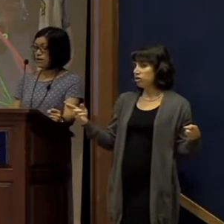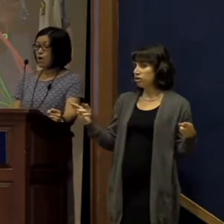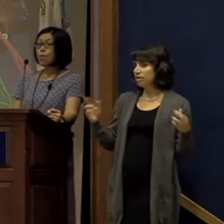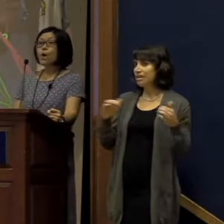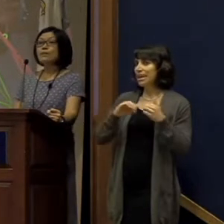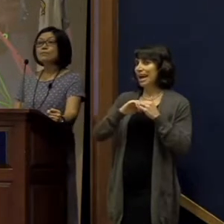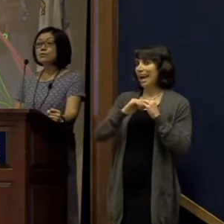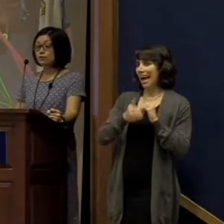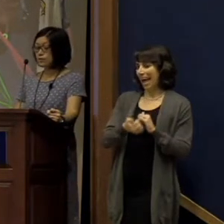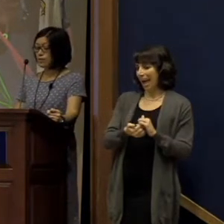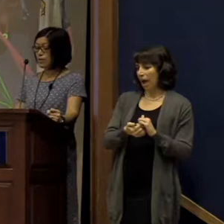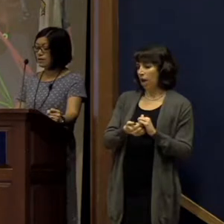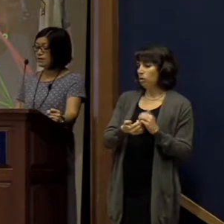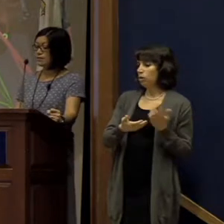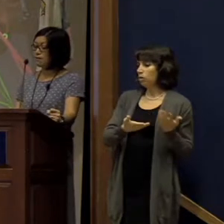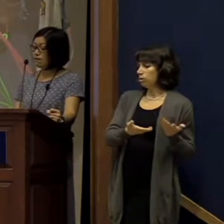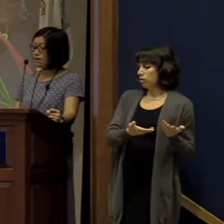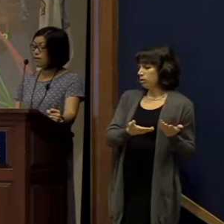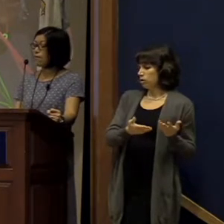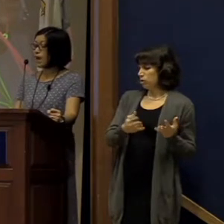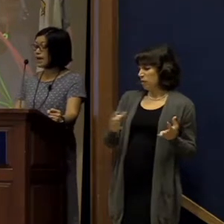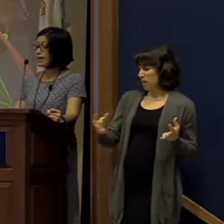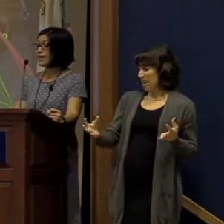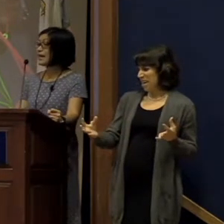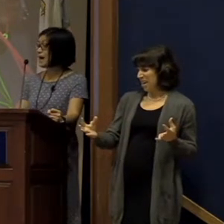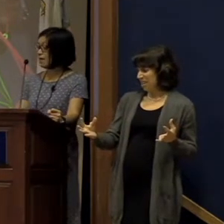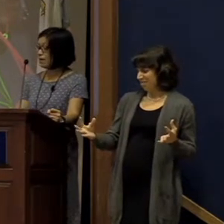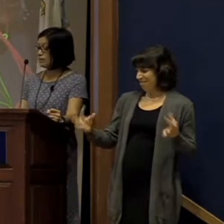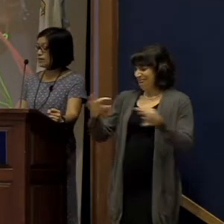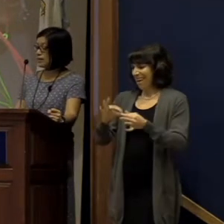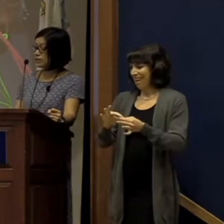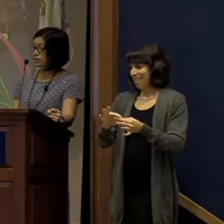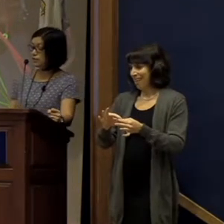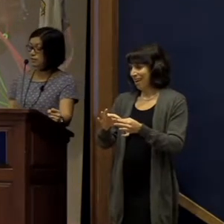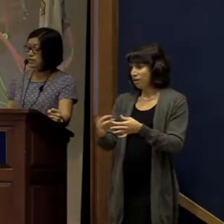What moves? What does not? Why and how and what tensions emerge?